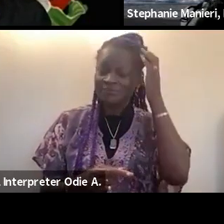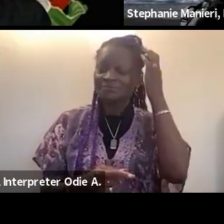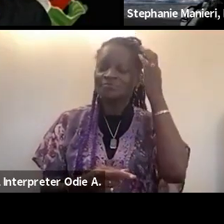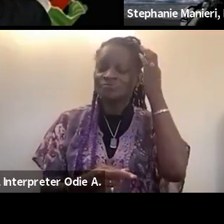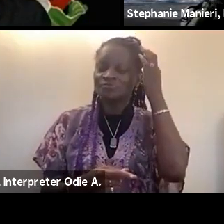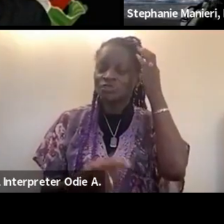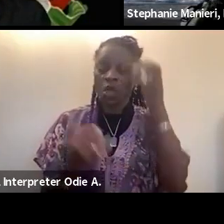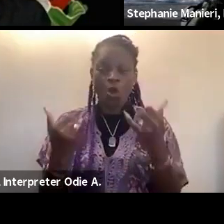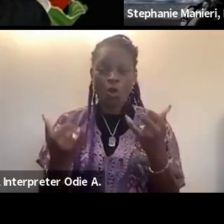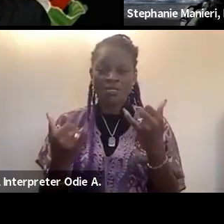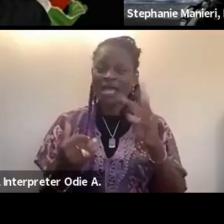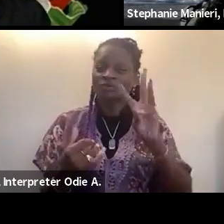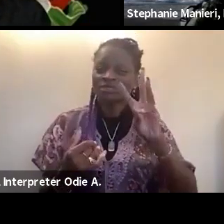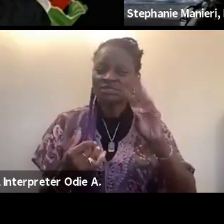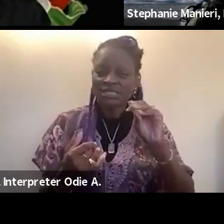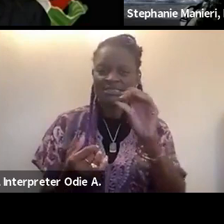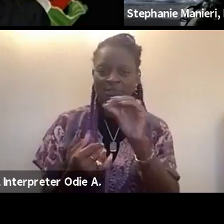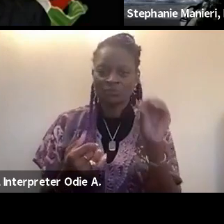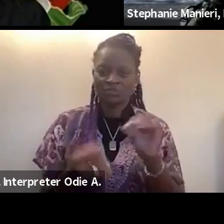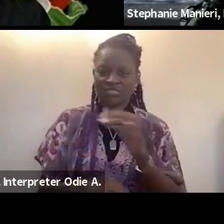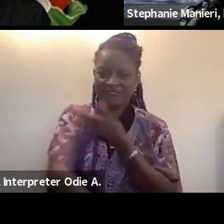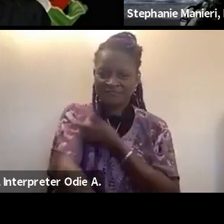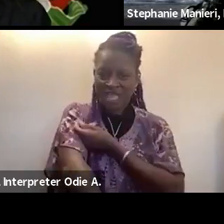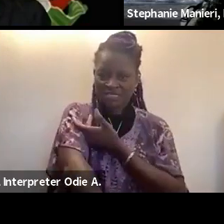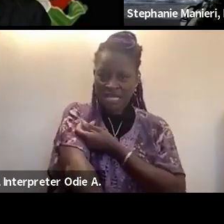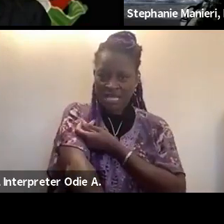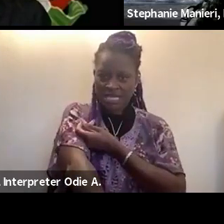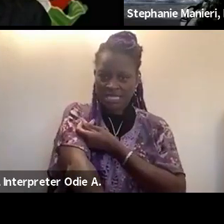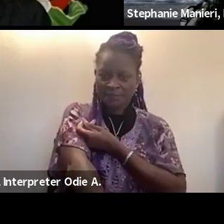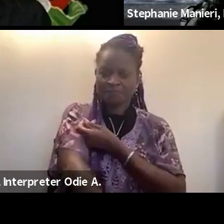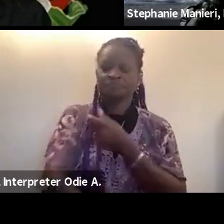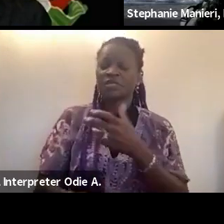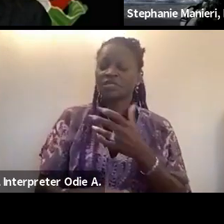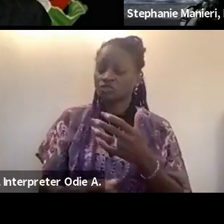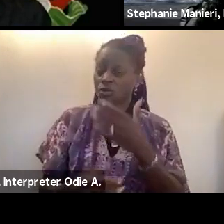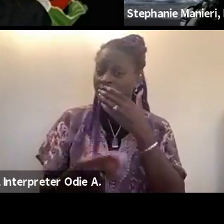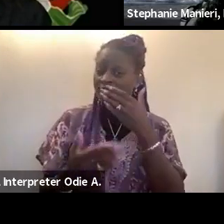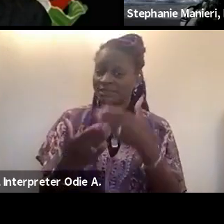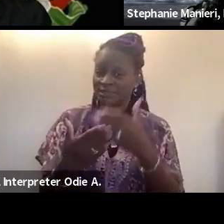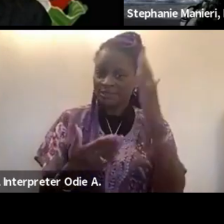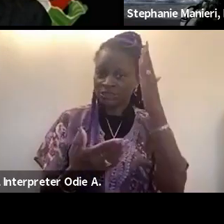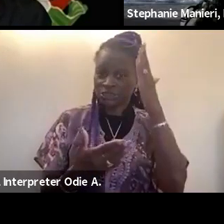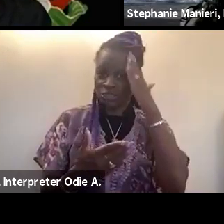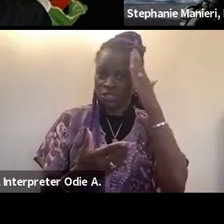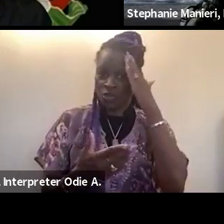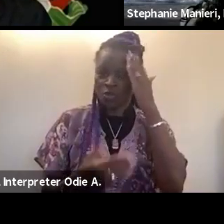This is helpful to note as we gear up to vaccinate, an even younger group, a Food and Drug Administration